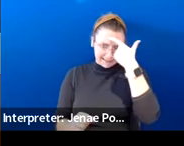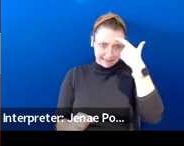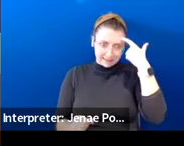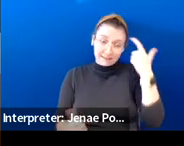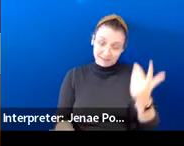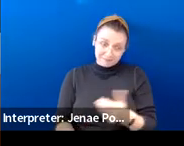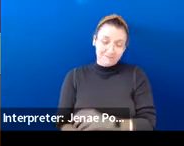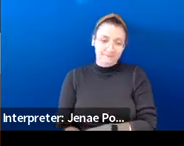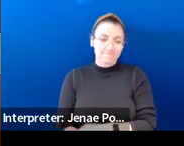Next, life is